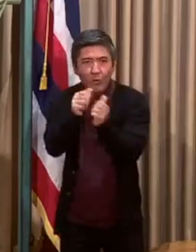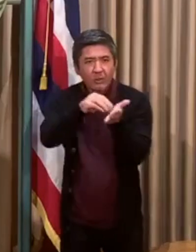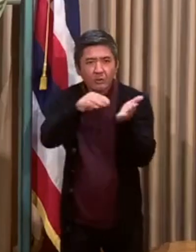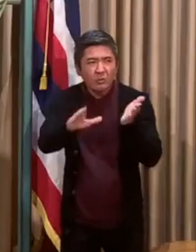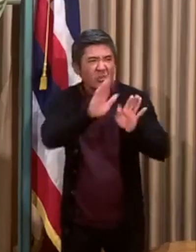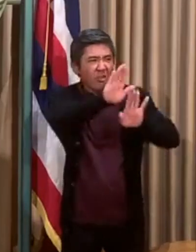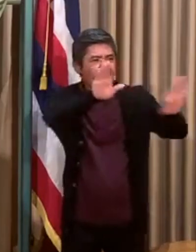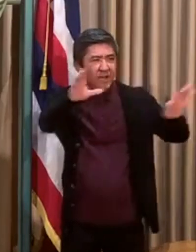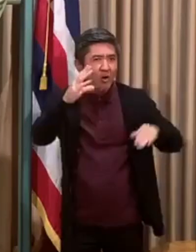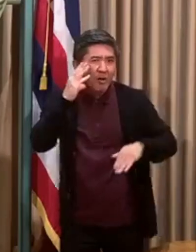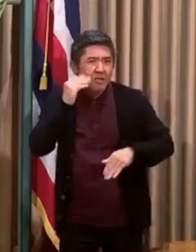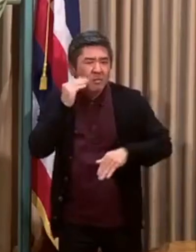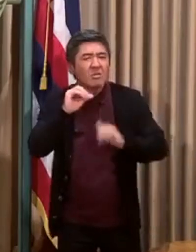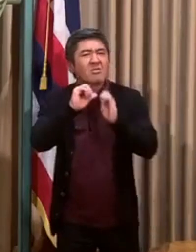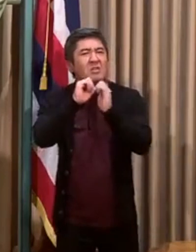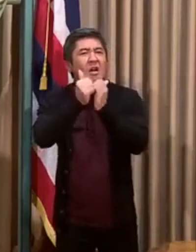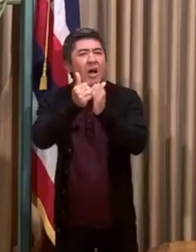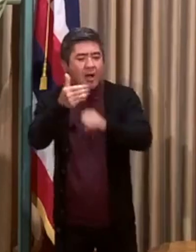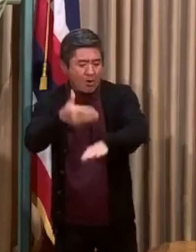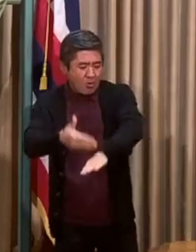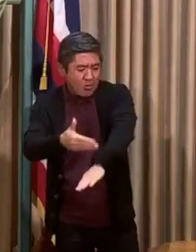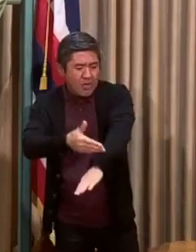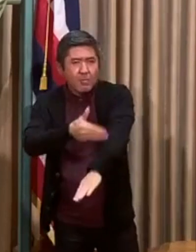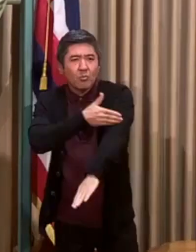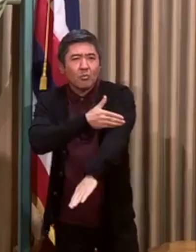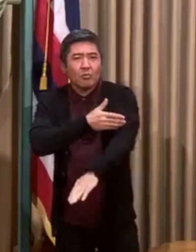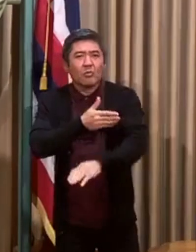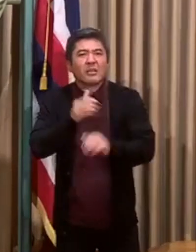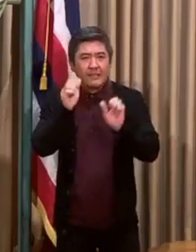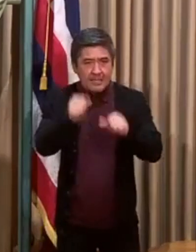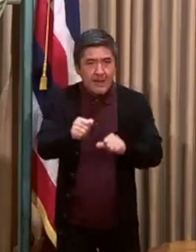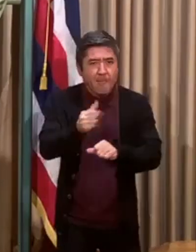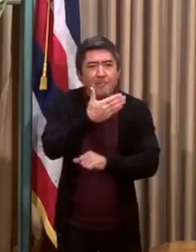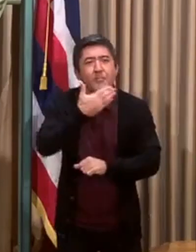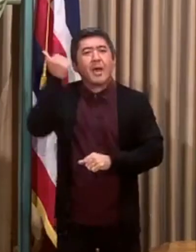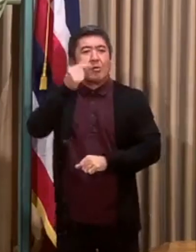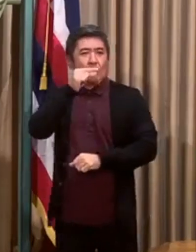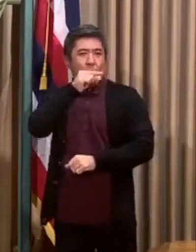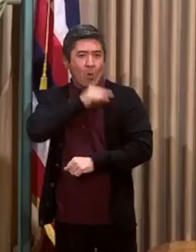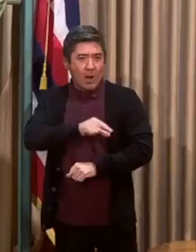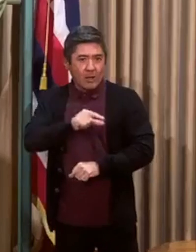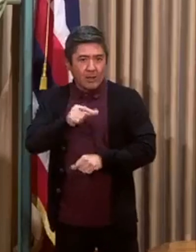so that we can move forward in a high quality mode if that becomes necessary.